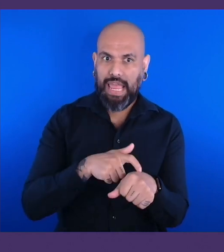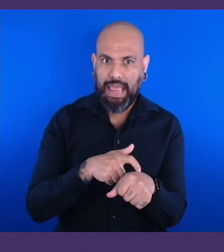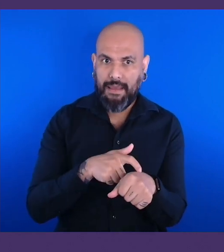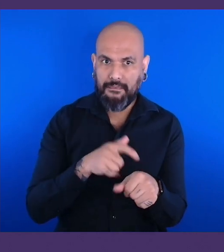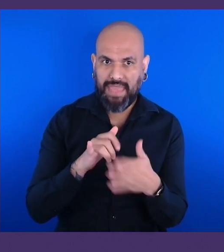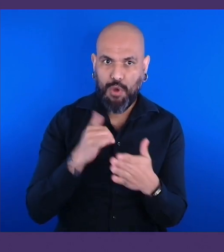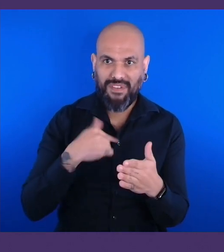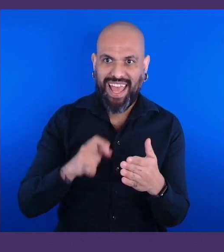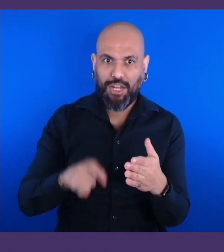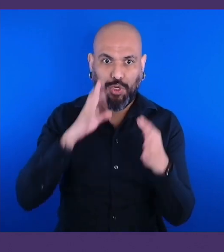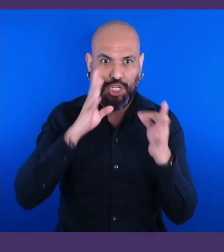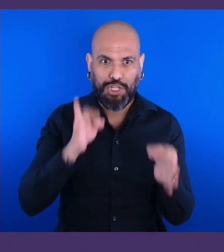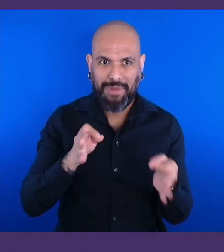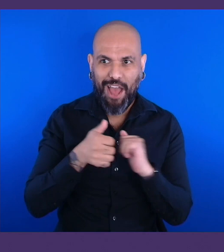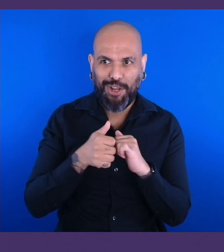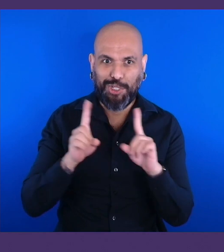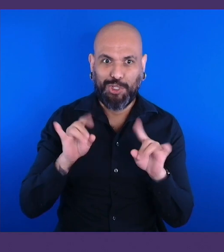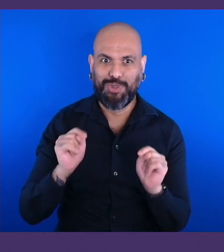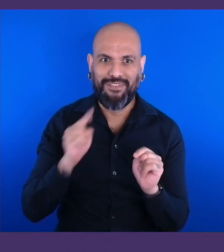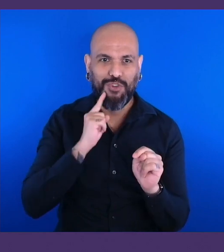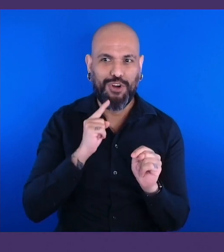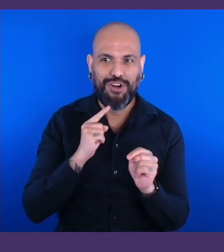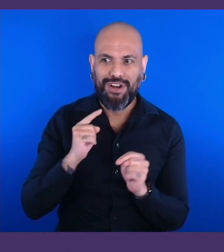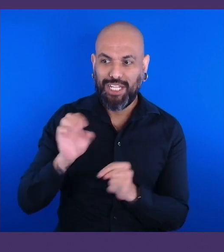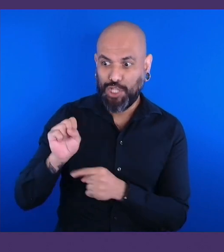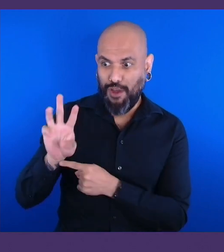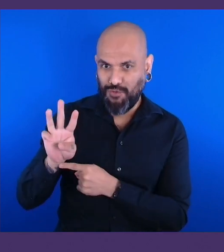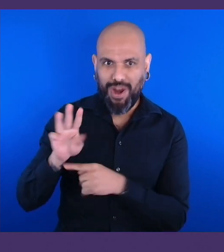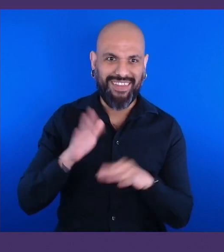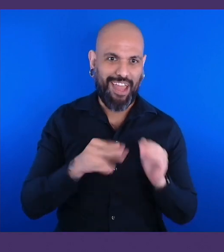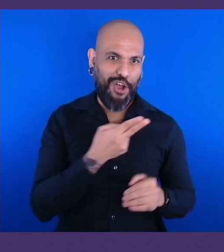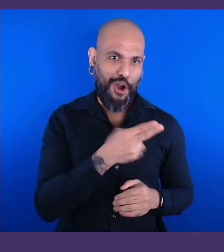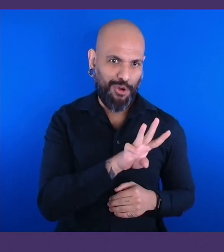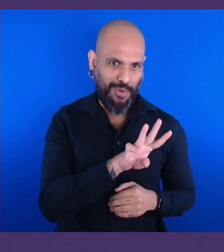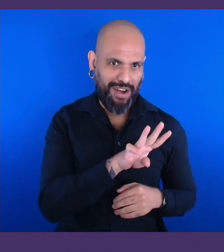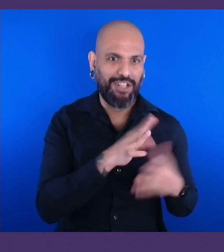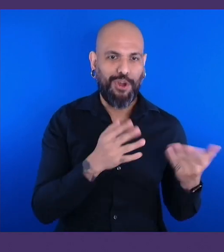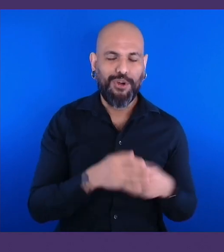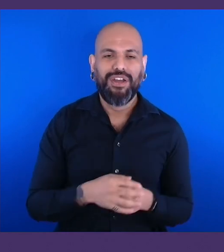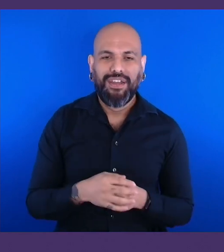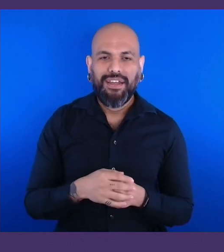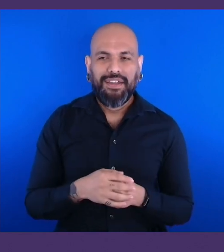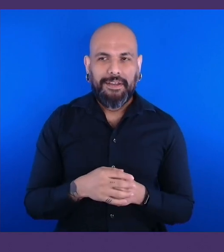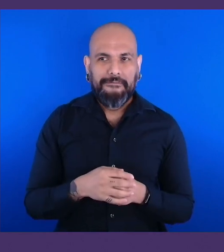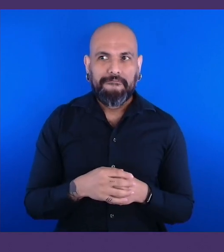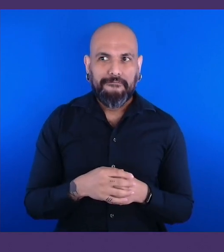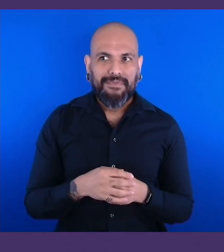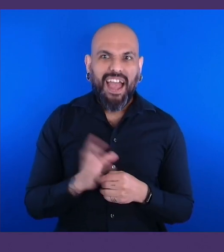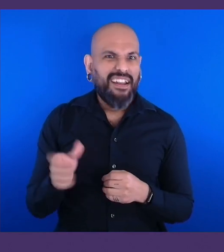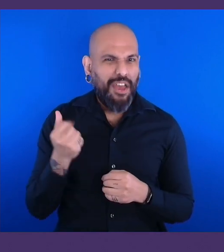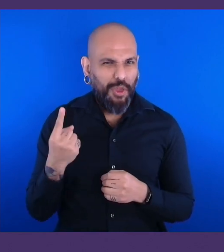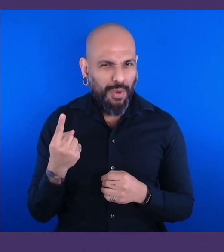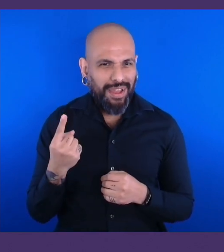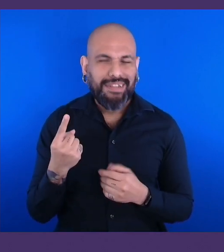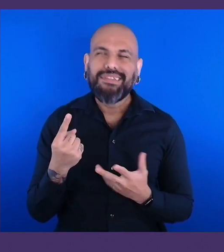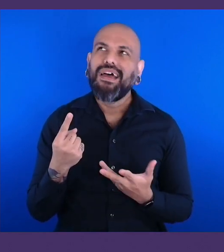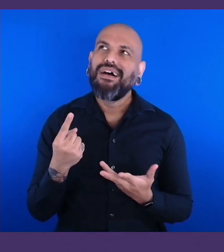that for a piece of software rather than a piece of hardware. Another one has just been kind of like you alluded to earlier,